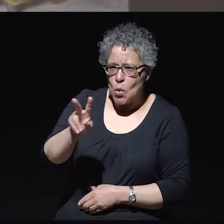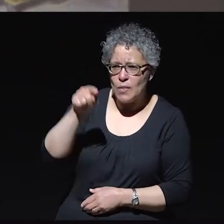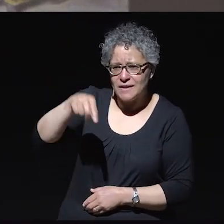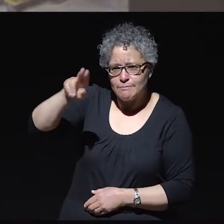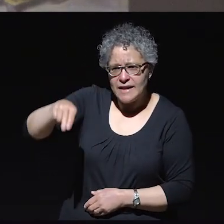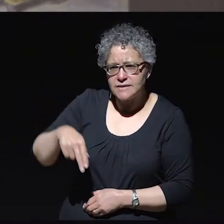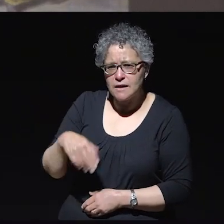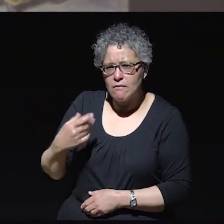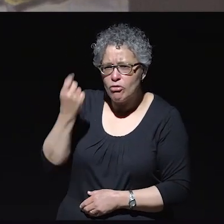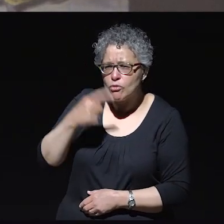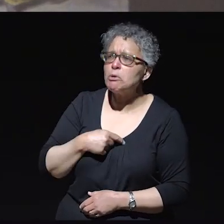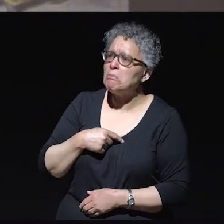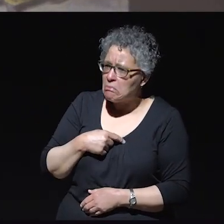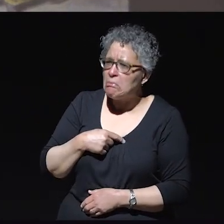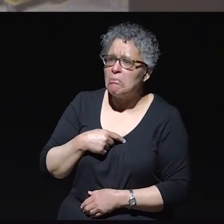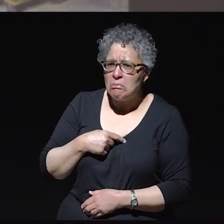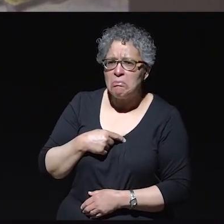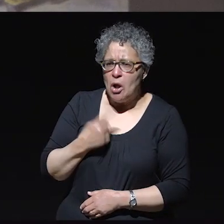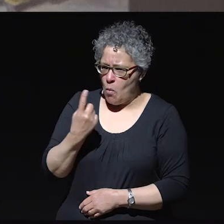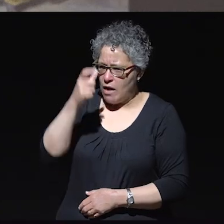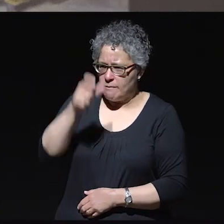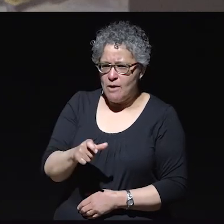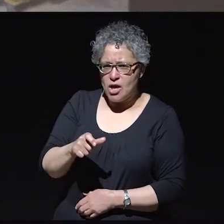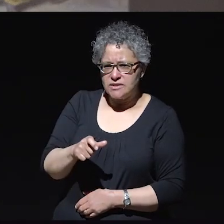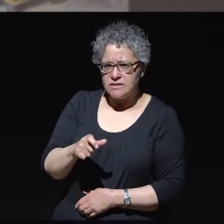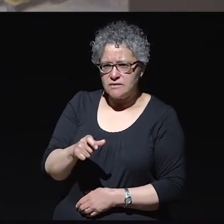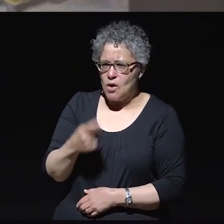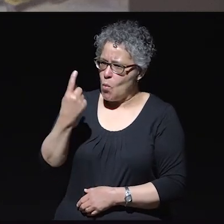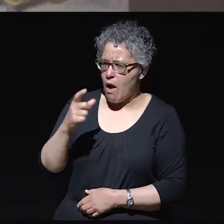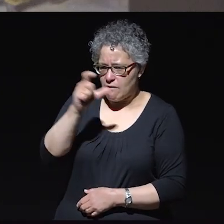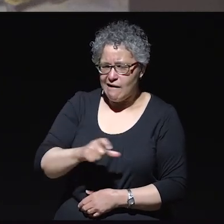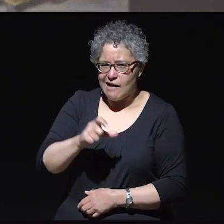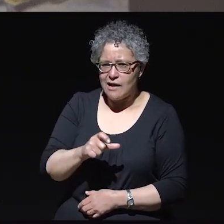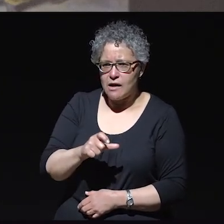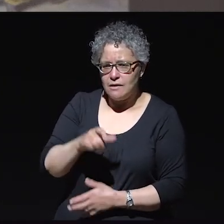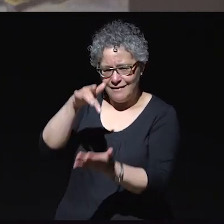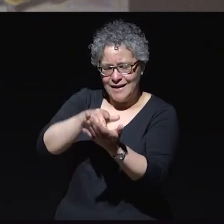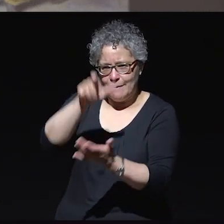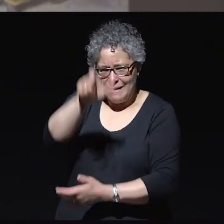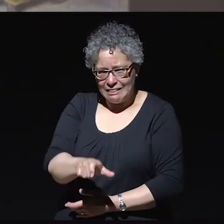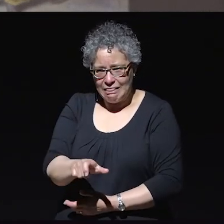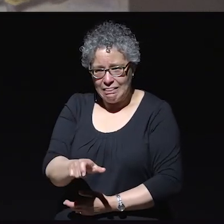to have a figure in a single hue or single colour"? Could it have influenced him? I don't know.